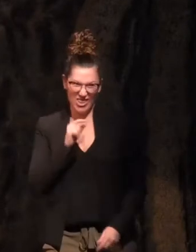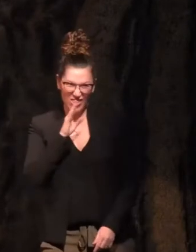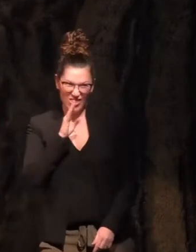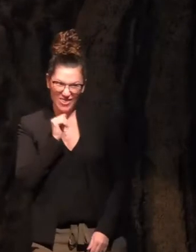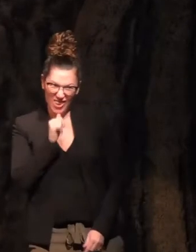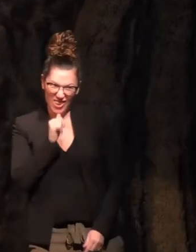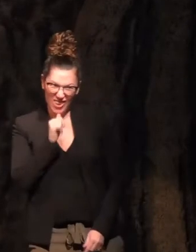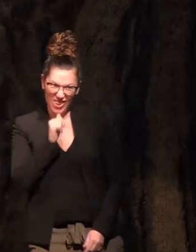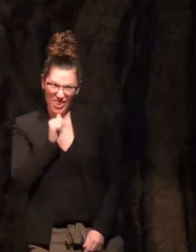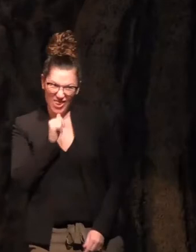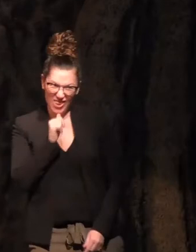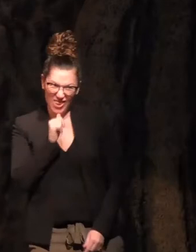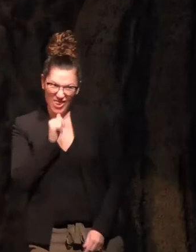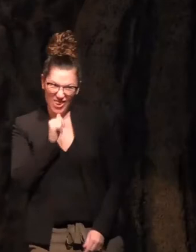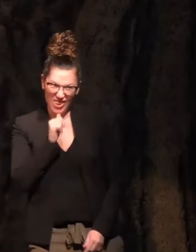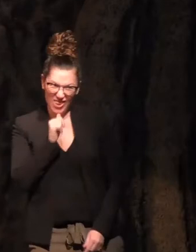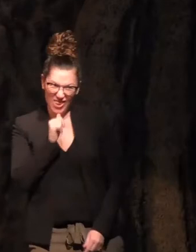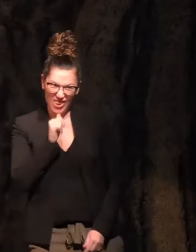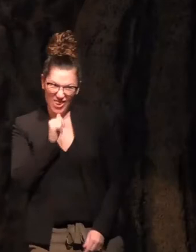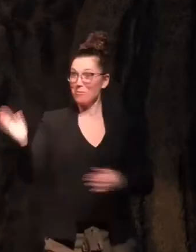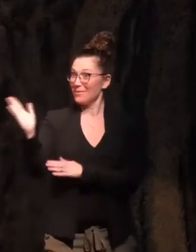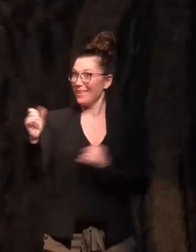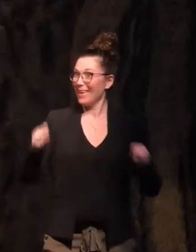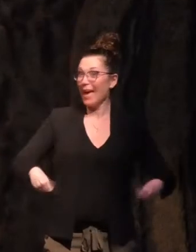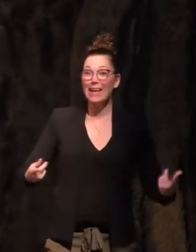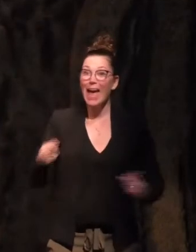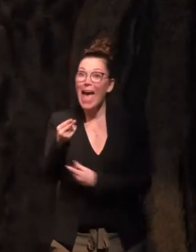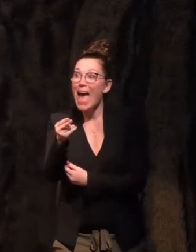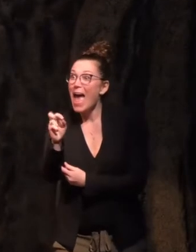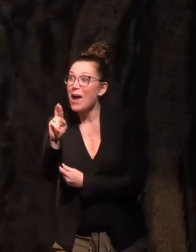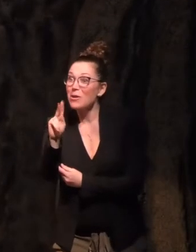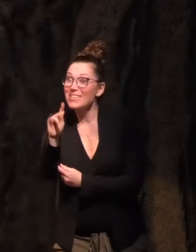I think the Heritage folks might be here. Are they here or is it too early? Fair is, yes, hello, welcome!